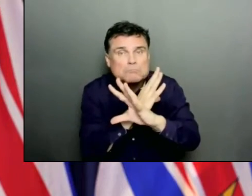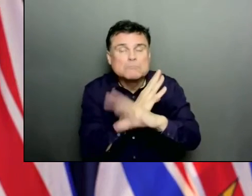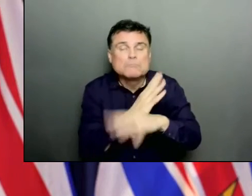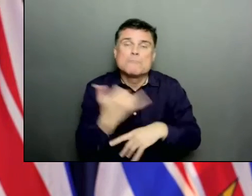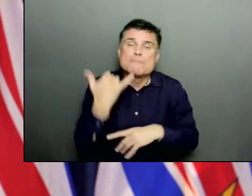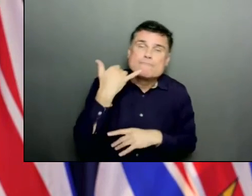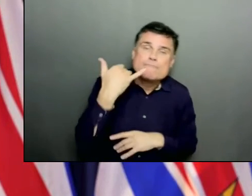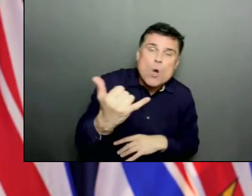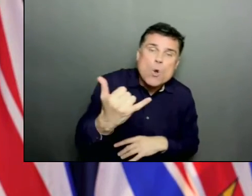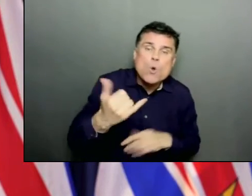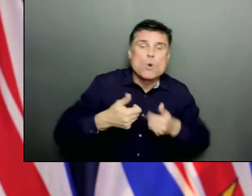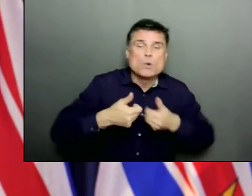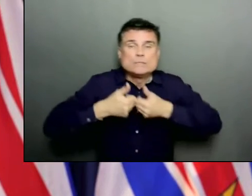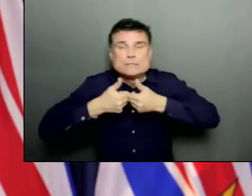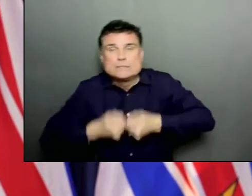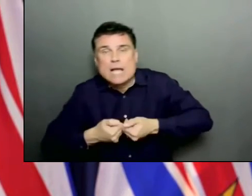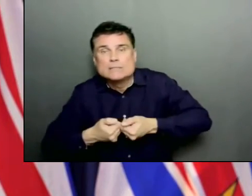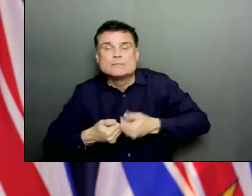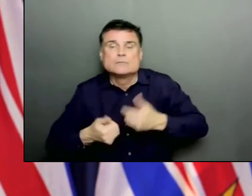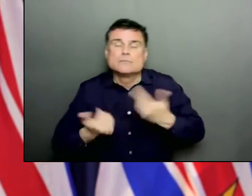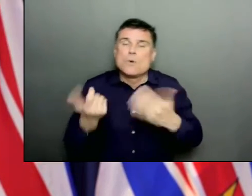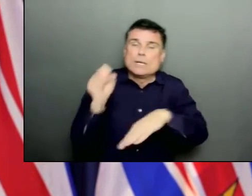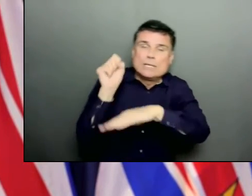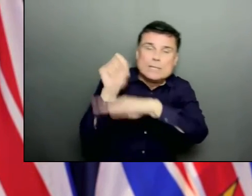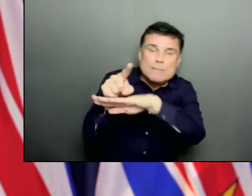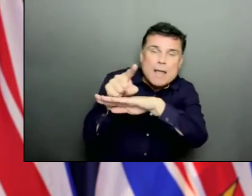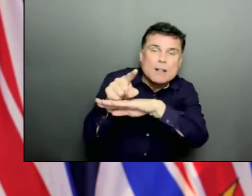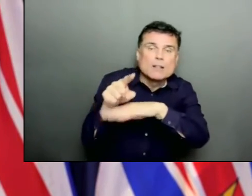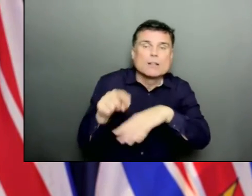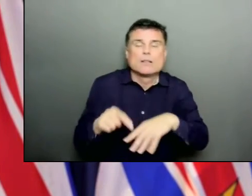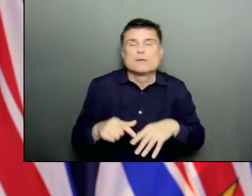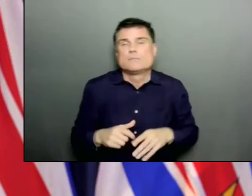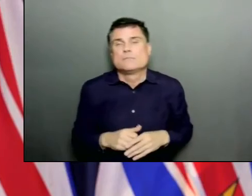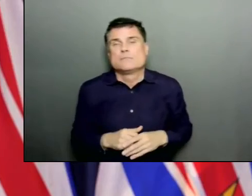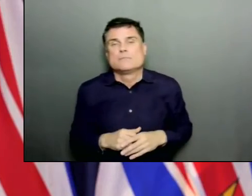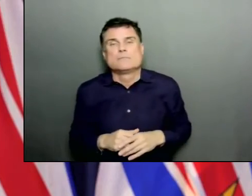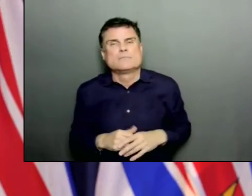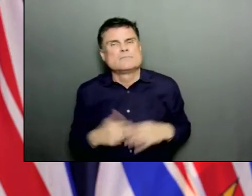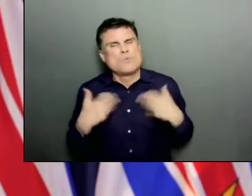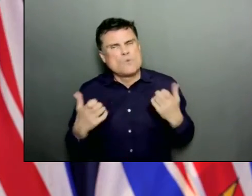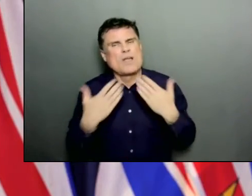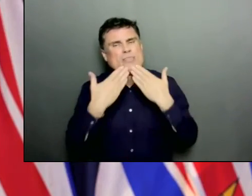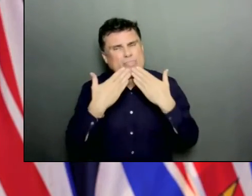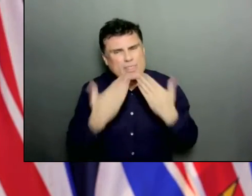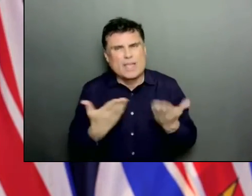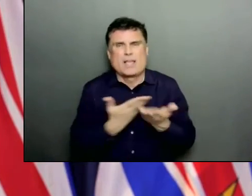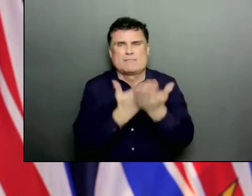worked so hard this year and made so much sacrifice. I think of grocery workers and health care